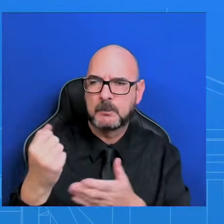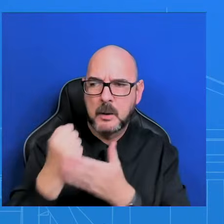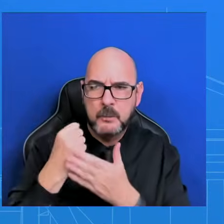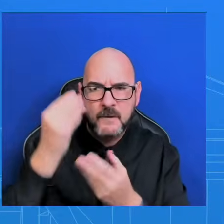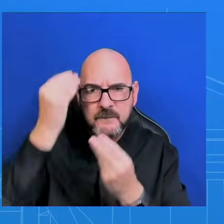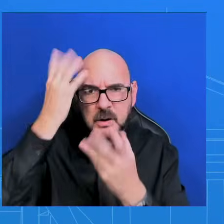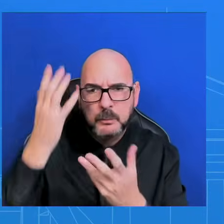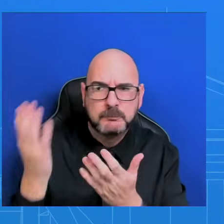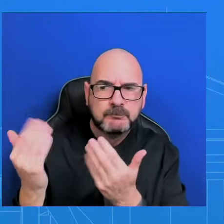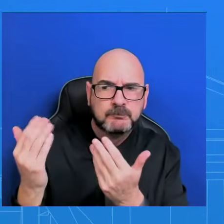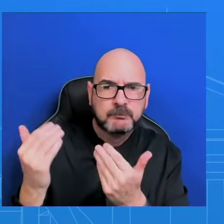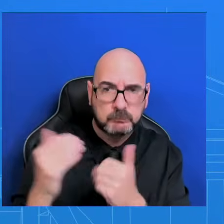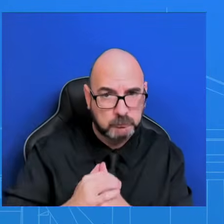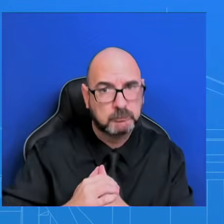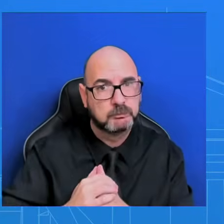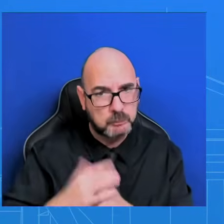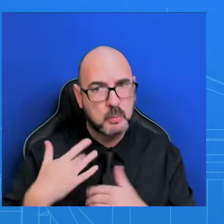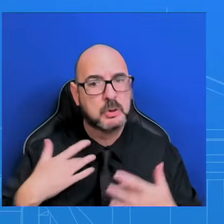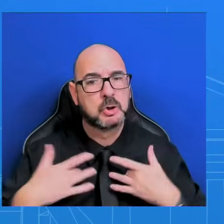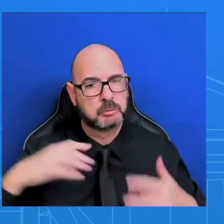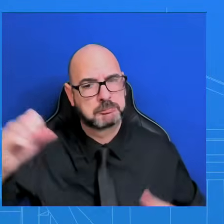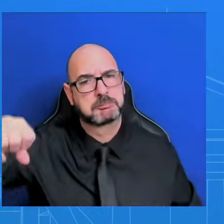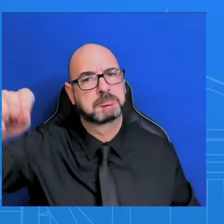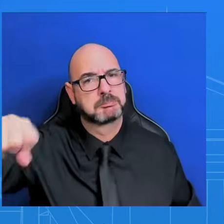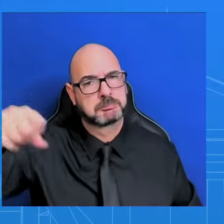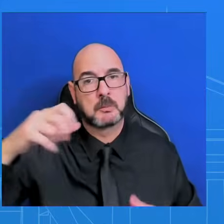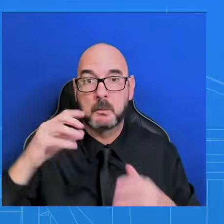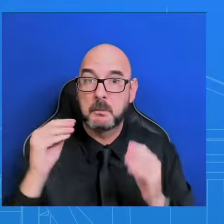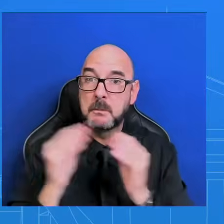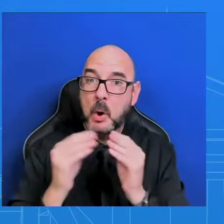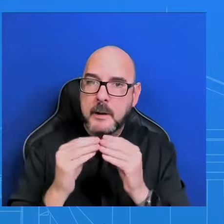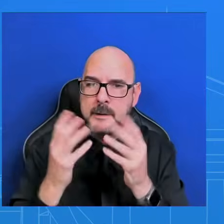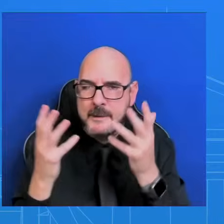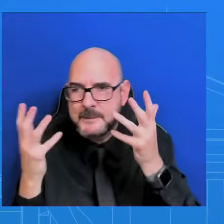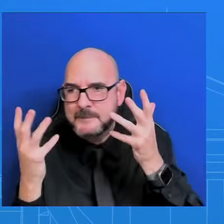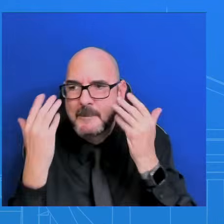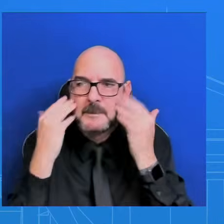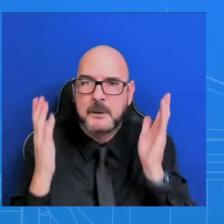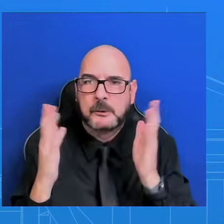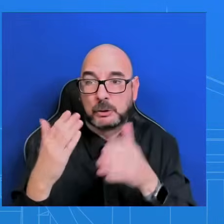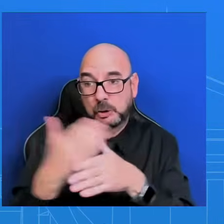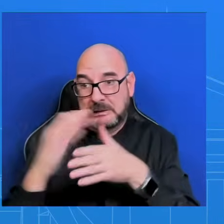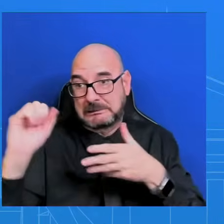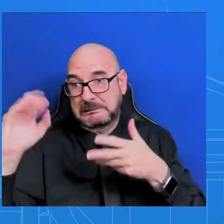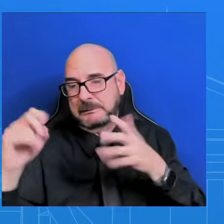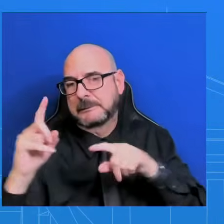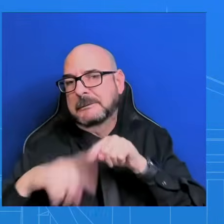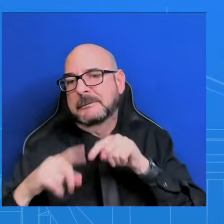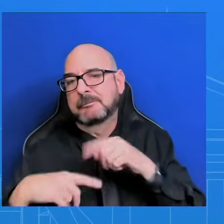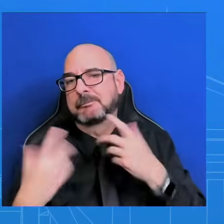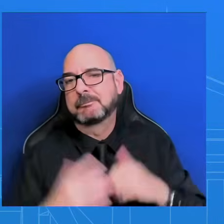I'm afraid I don't have more information to that right now. The Press: Did the President bring it up? Mr. Kirby: I -- I don't believe that it was a subject of the call.